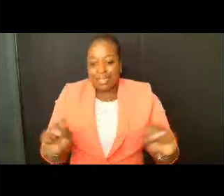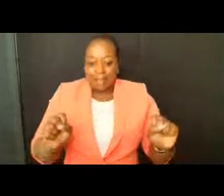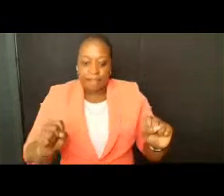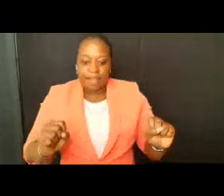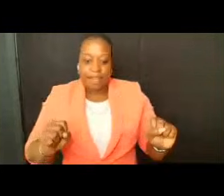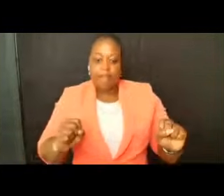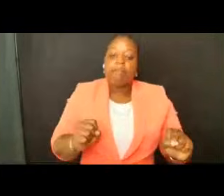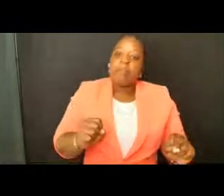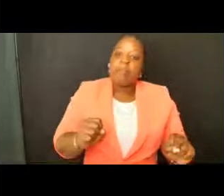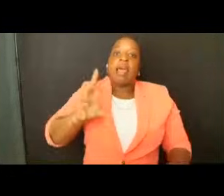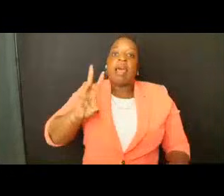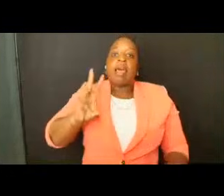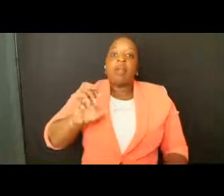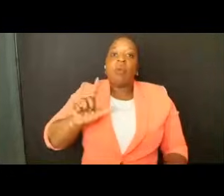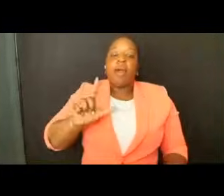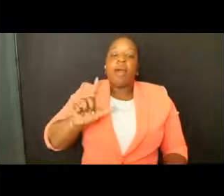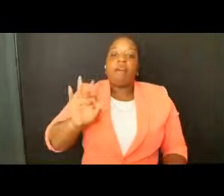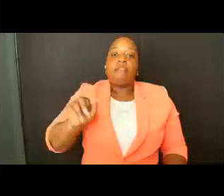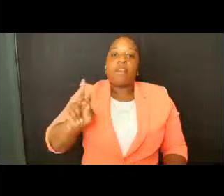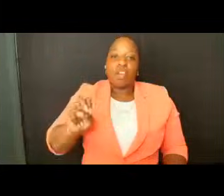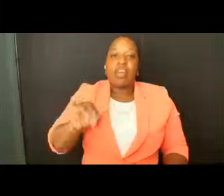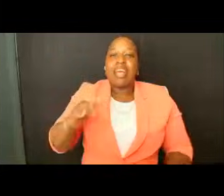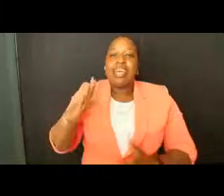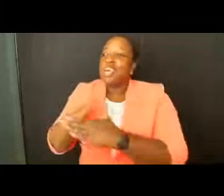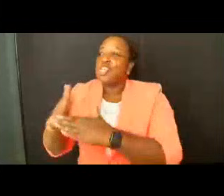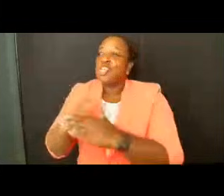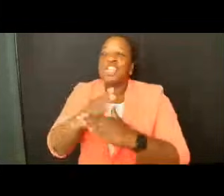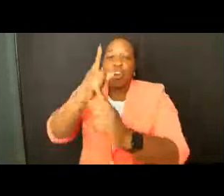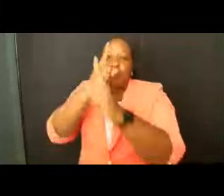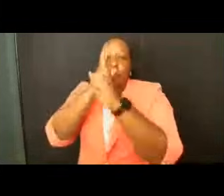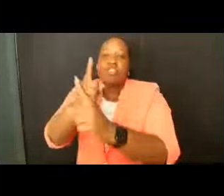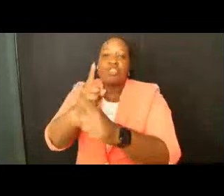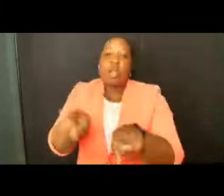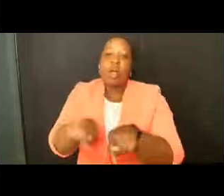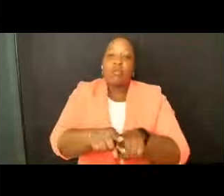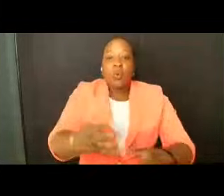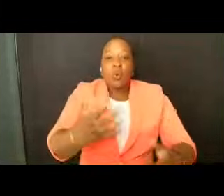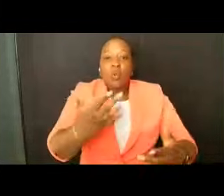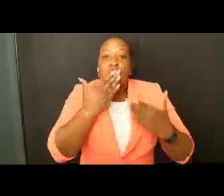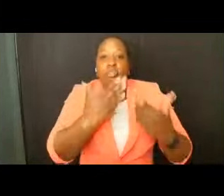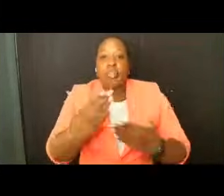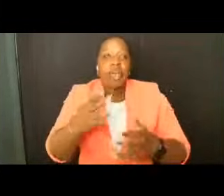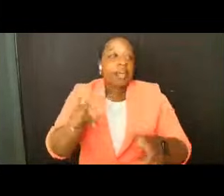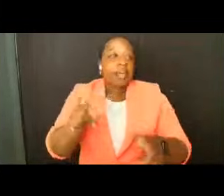shared mission. And I also want to thank the people that are here on the line attending